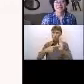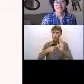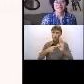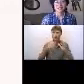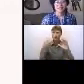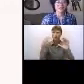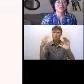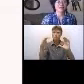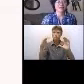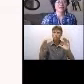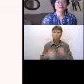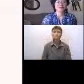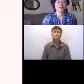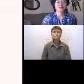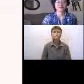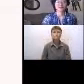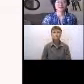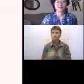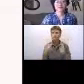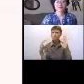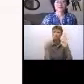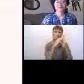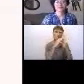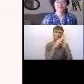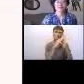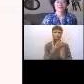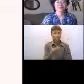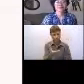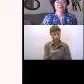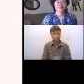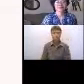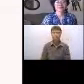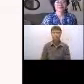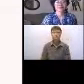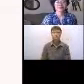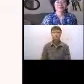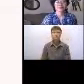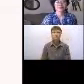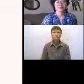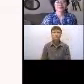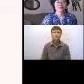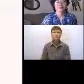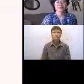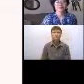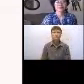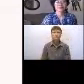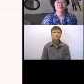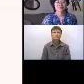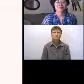Yeah. Great. Yeah, so the term Indigenous includes